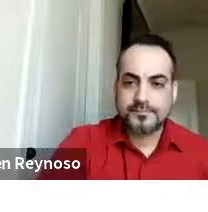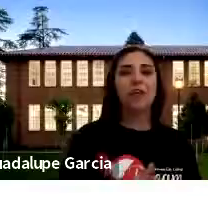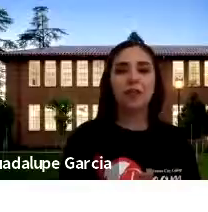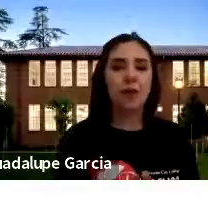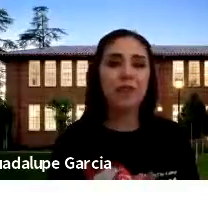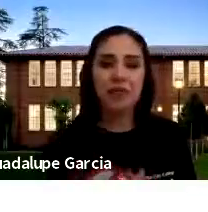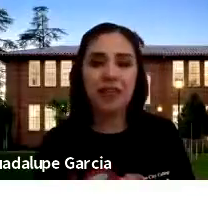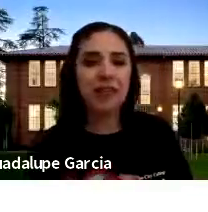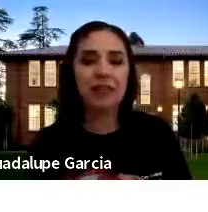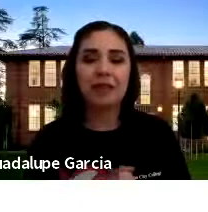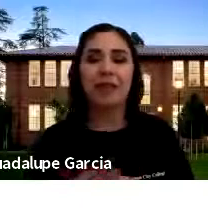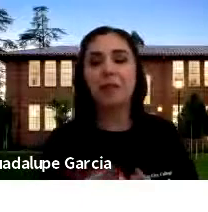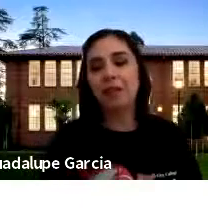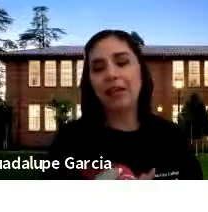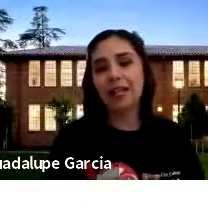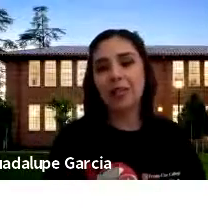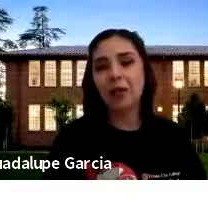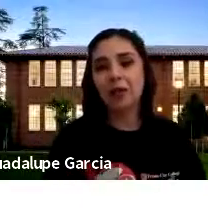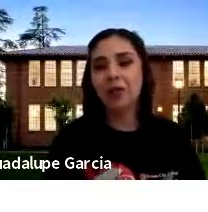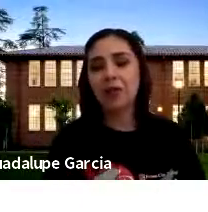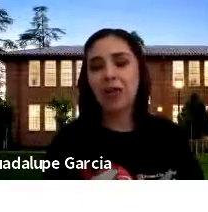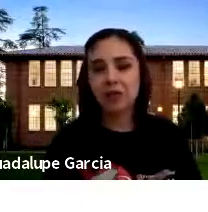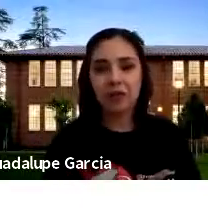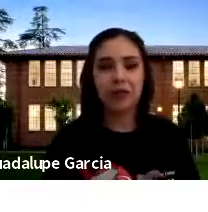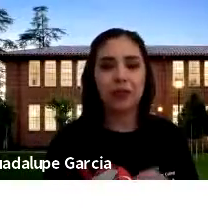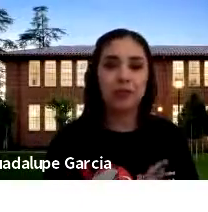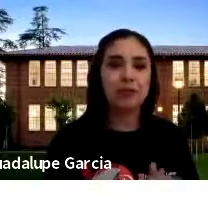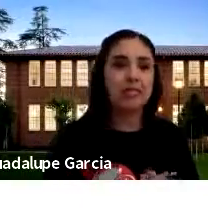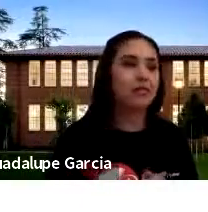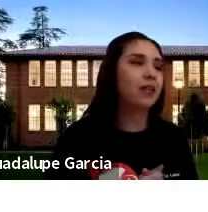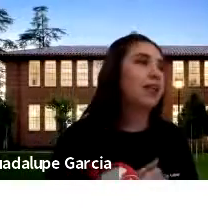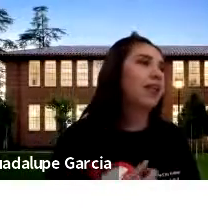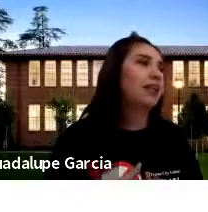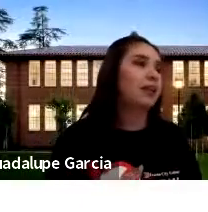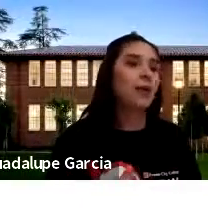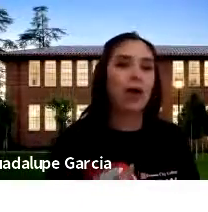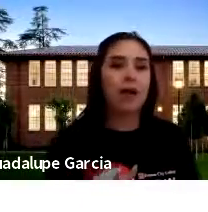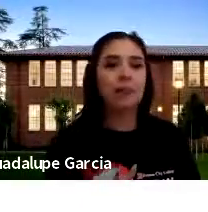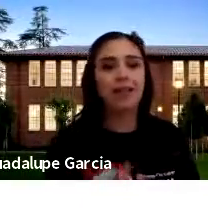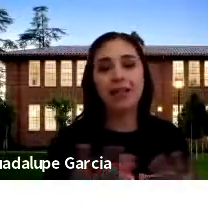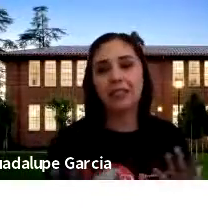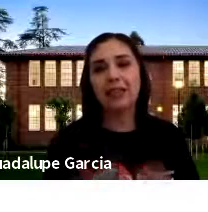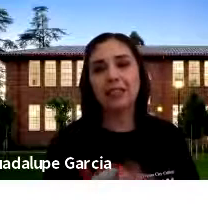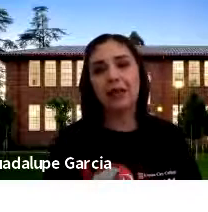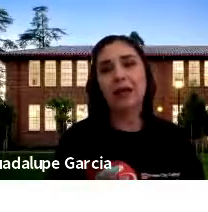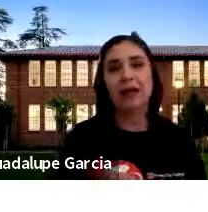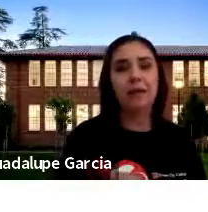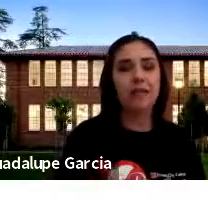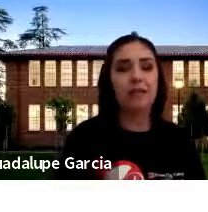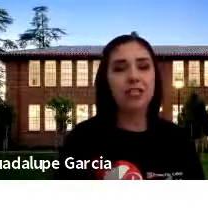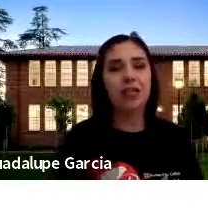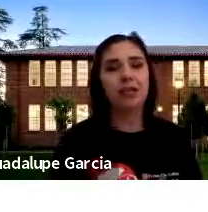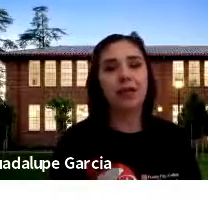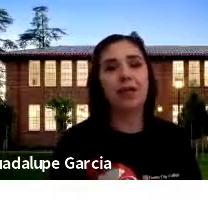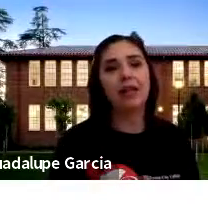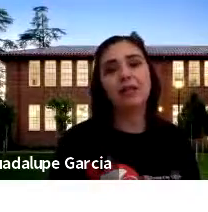Thank you everyone for being here. I'm Lupita Garcia. I'm one of the new counselors for the Dream Center. So, yes, as Ben mentioned, that